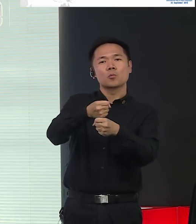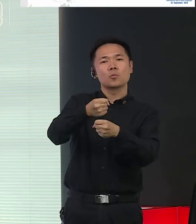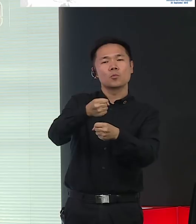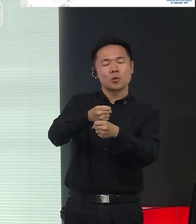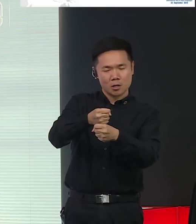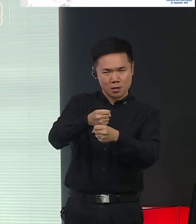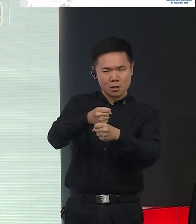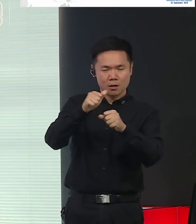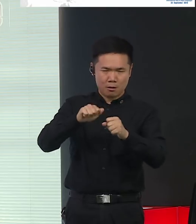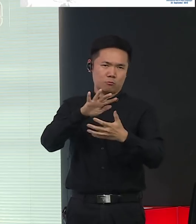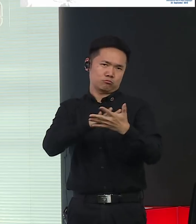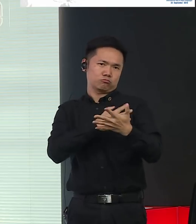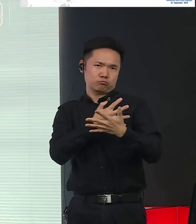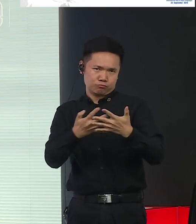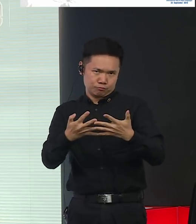able to make different choices in their lives.